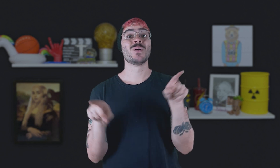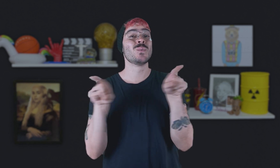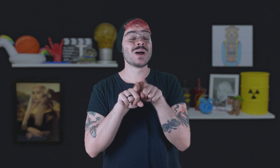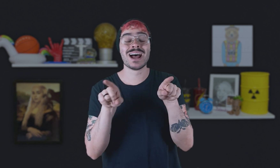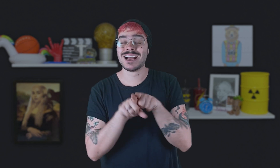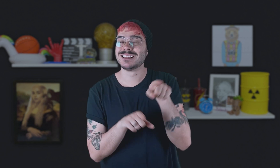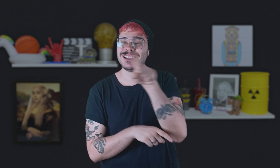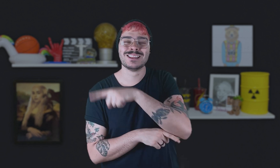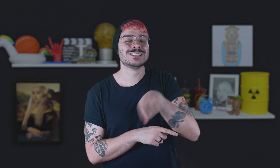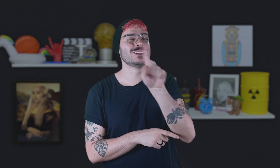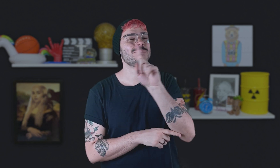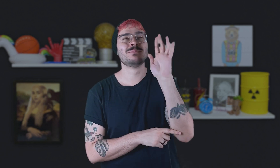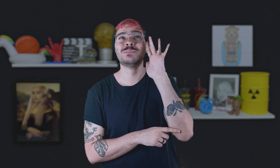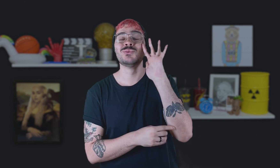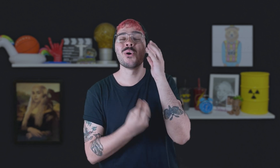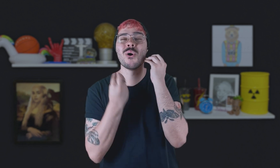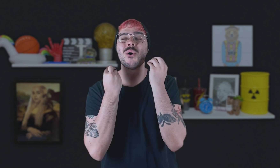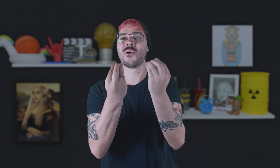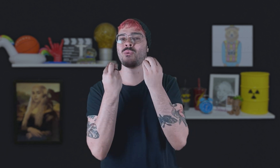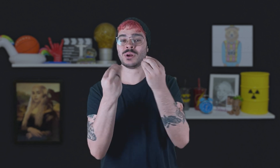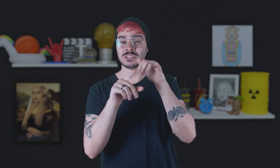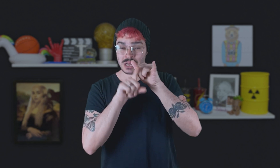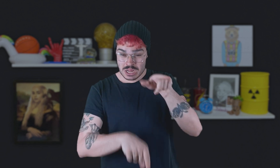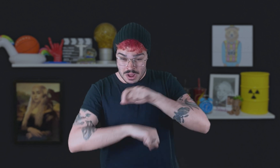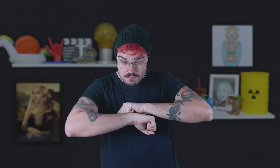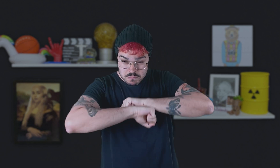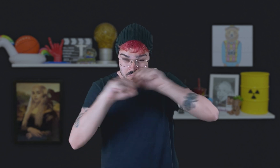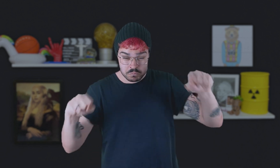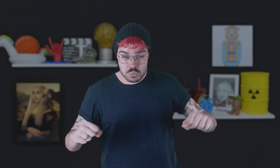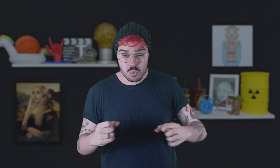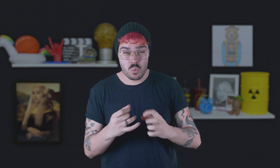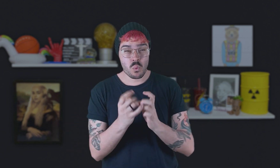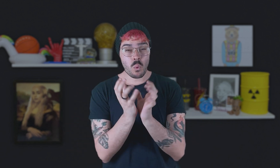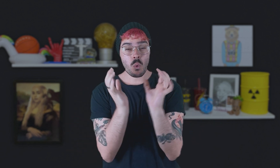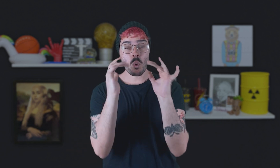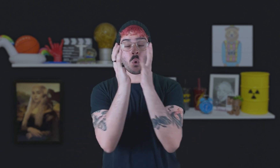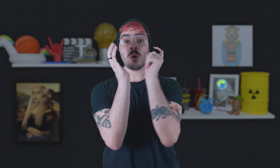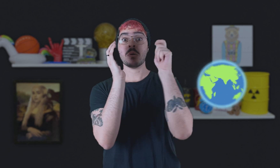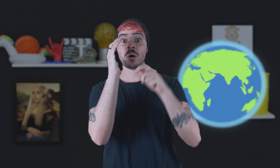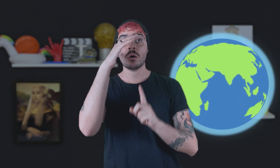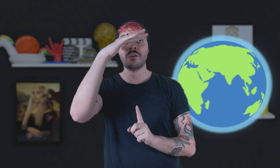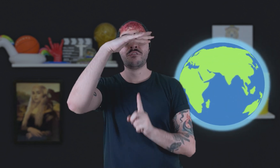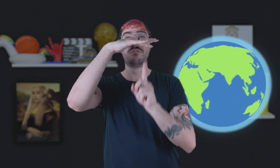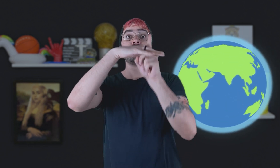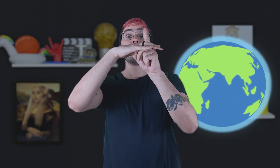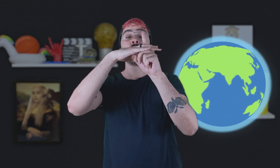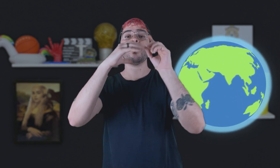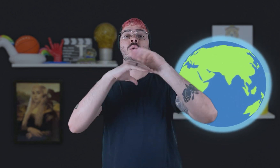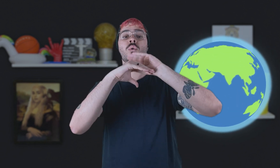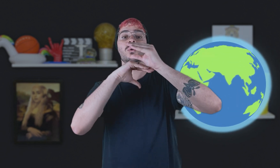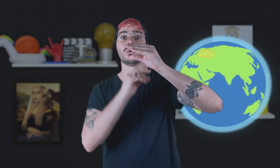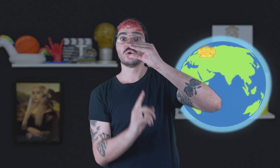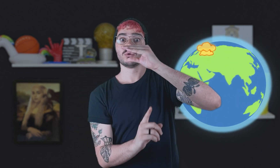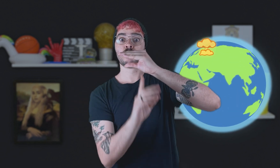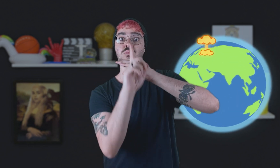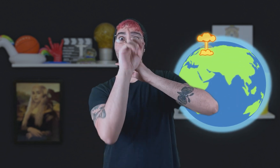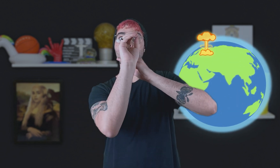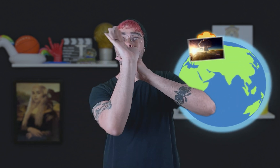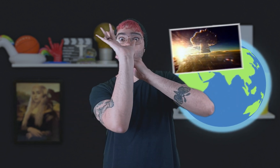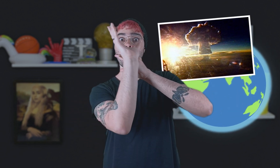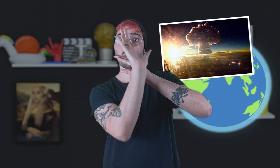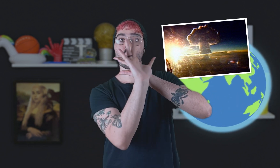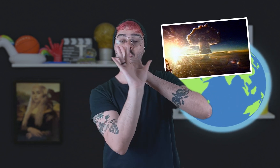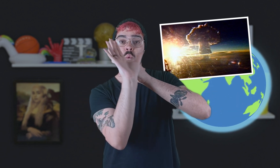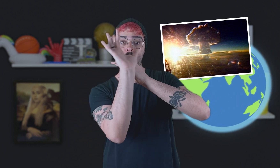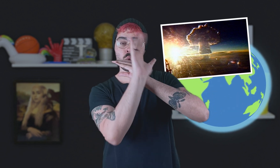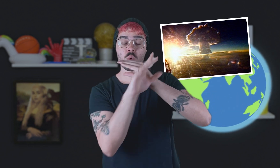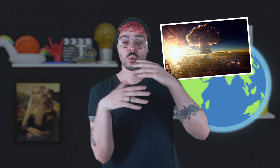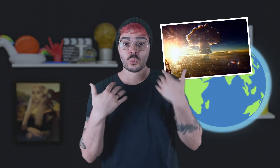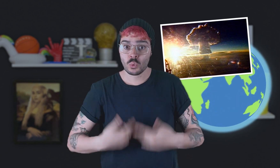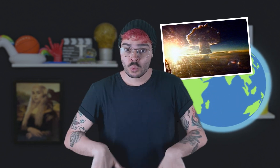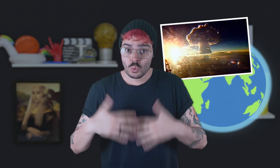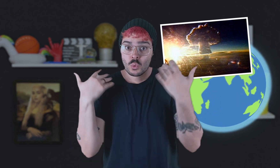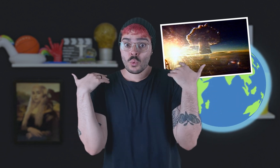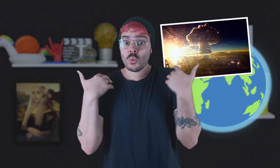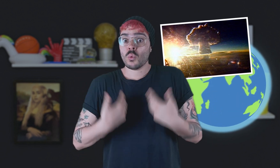just to give you an idea, it is so strong that it surpassed the layer of the atmosphere!